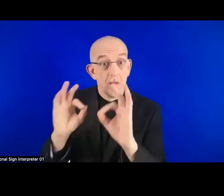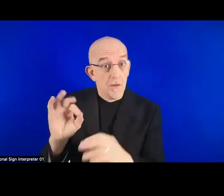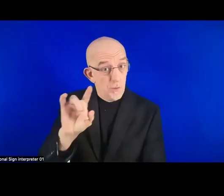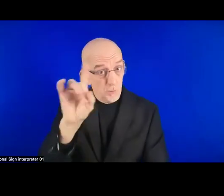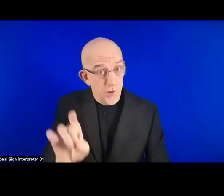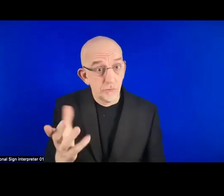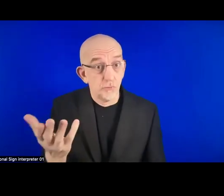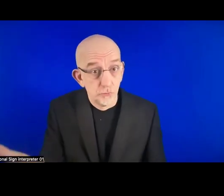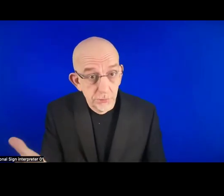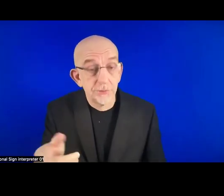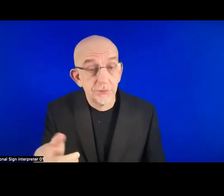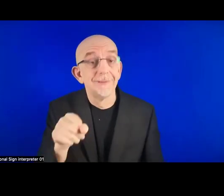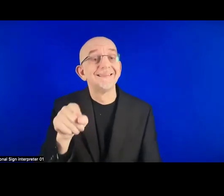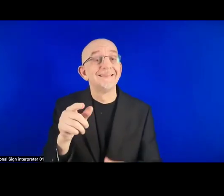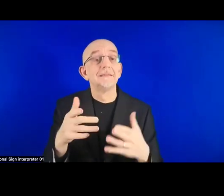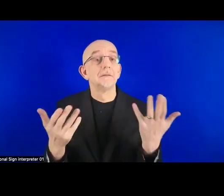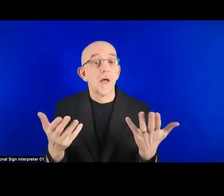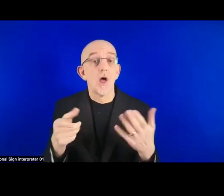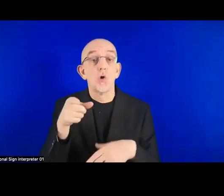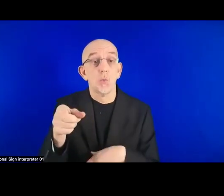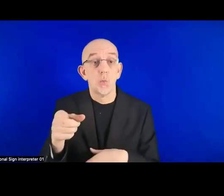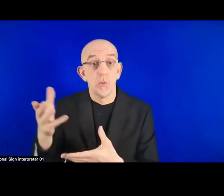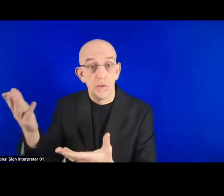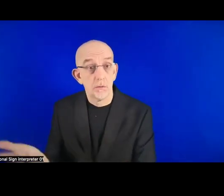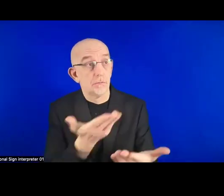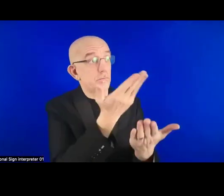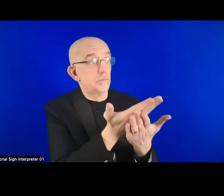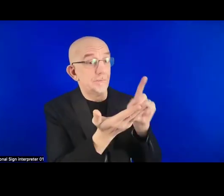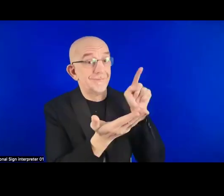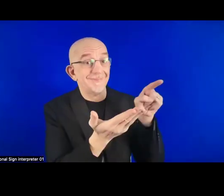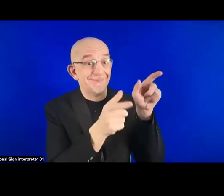supervisor in order to see if they're a good fit, which is a different question from